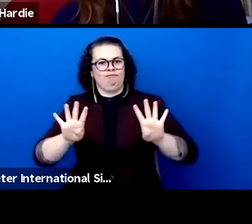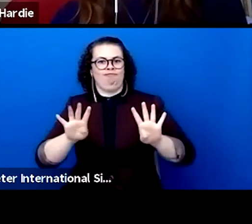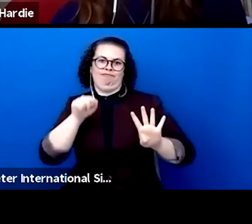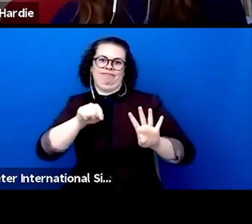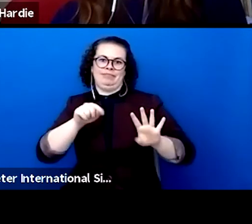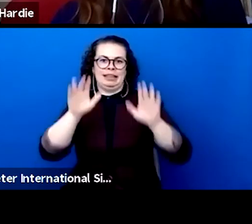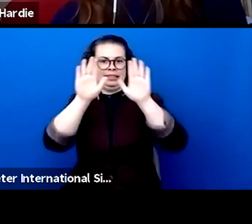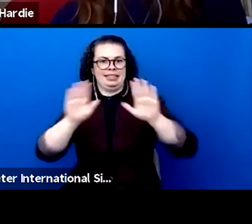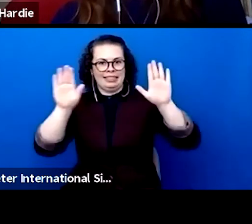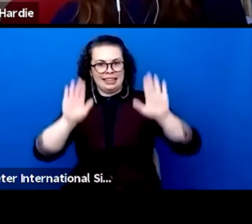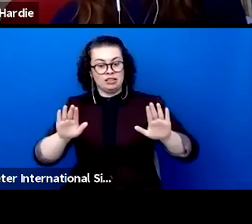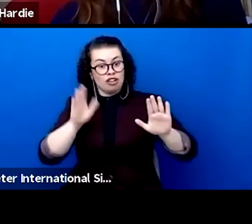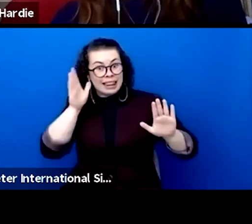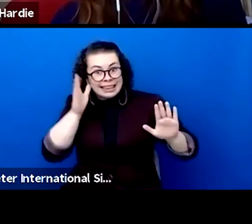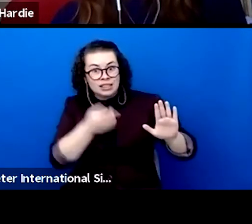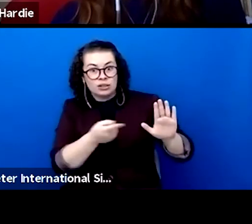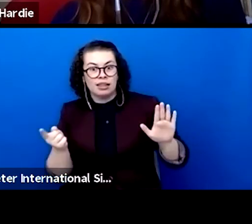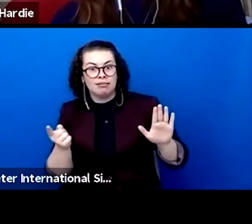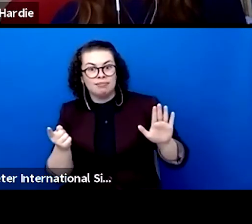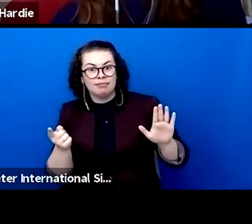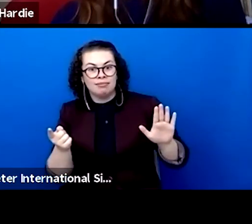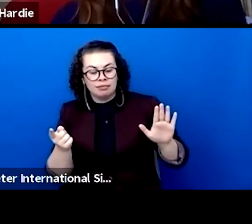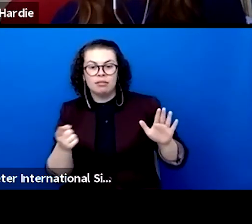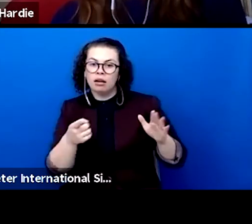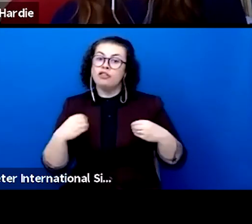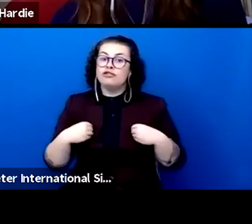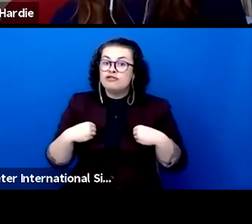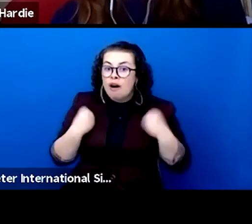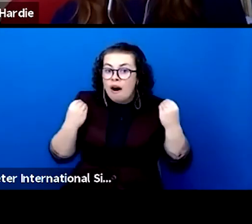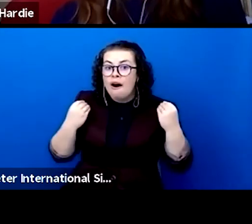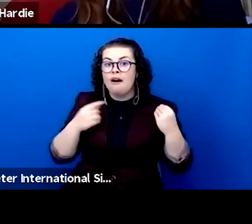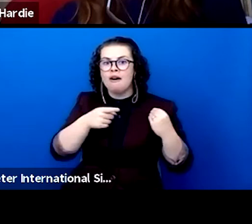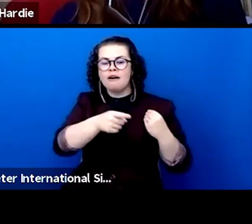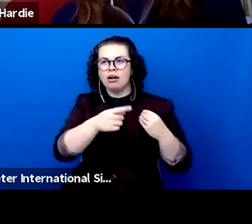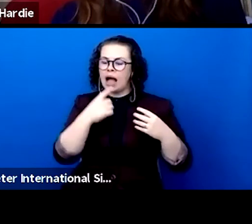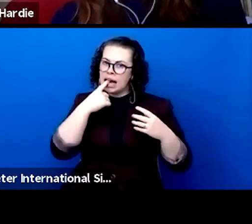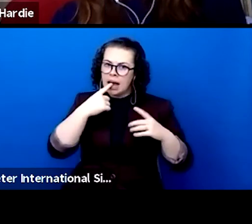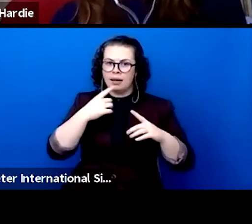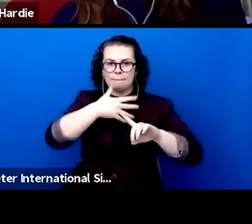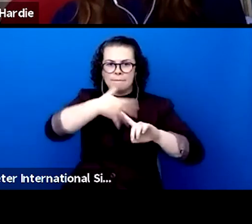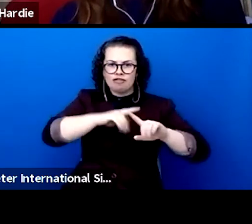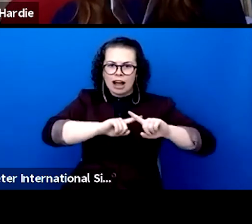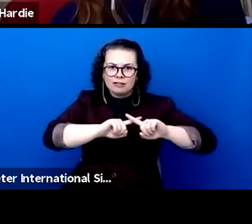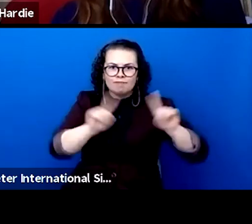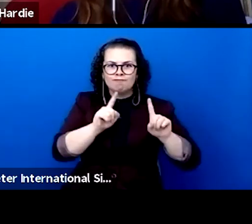brings the other you know like then you know you're gonna have younger actors who are like coming from the more diverse backgrounds you know and then these people will read different things